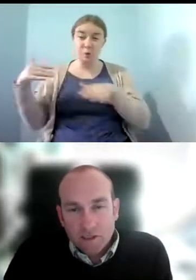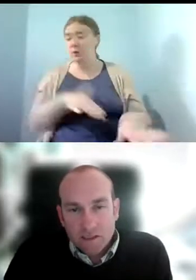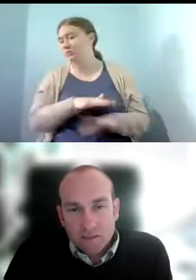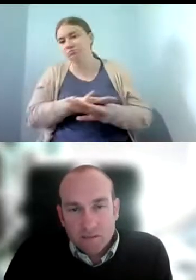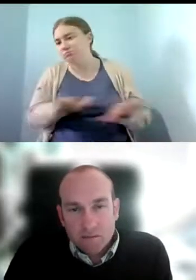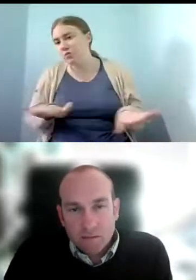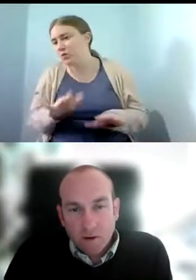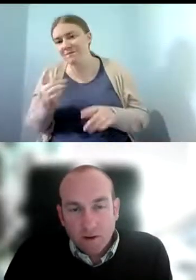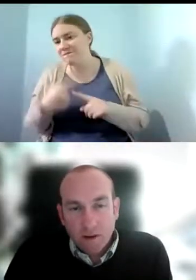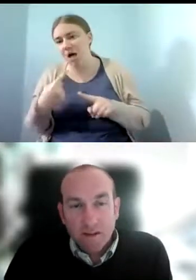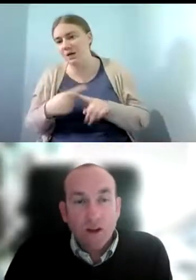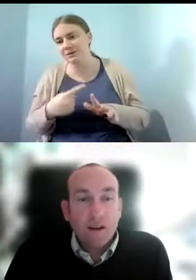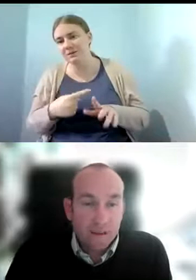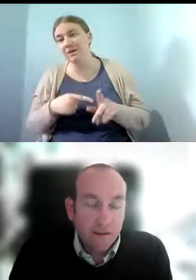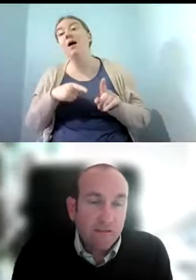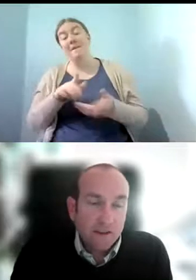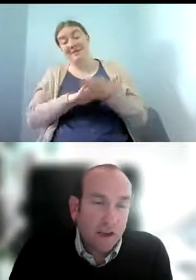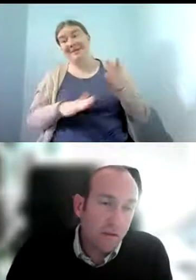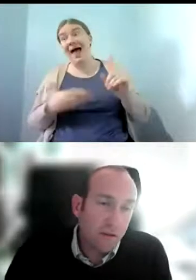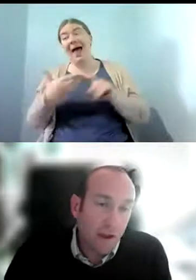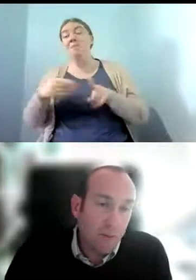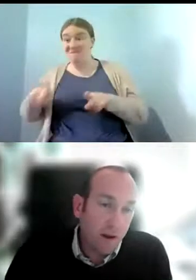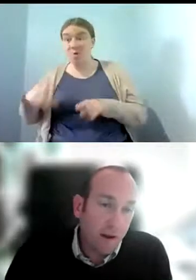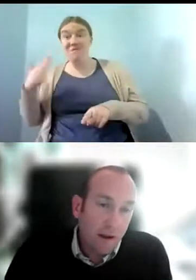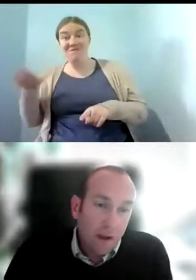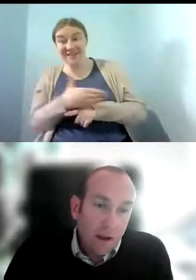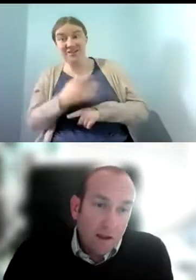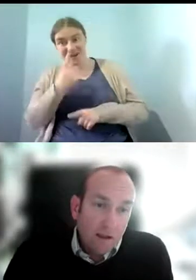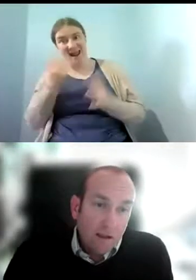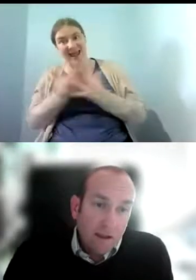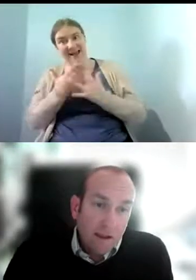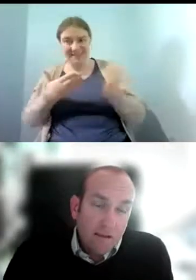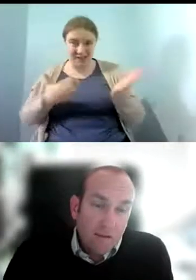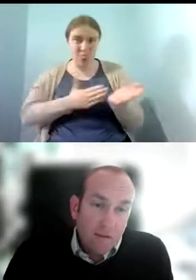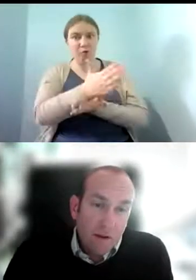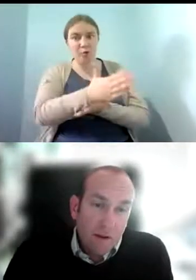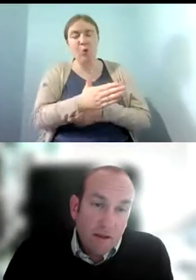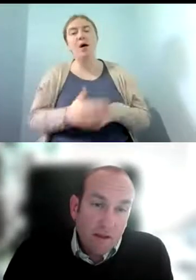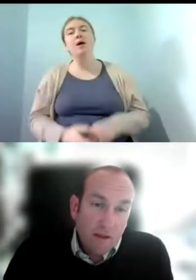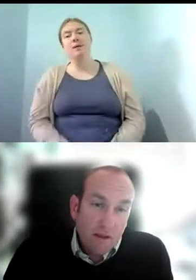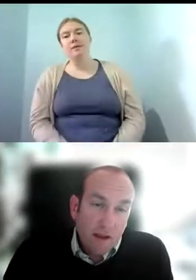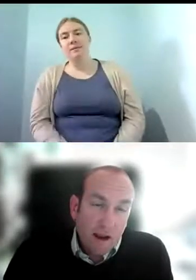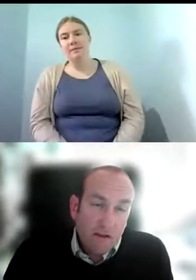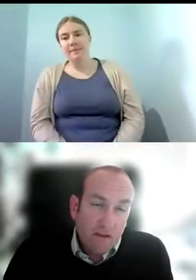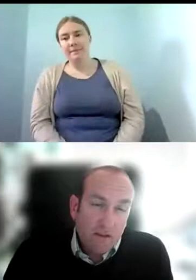is obviously it's been designed to let the fish go through there but it's canal & river trust